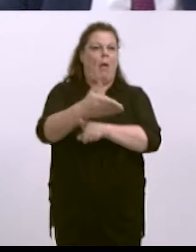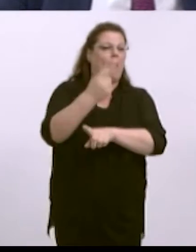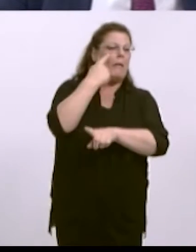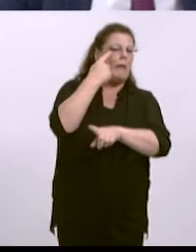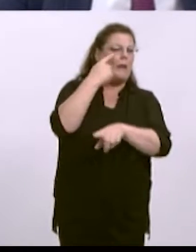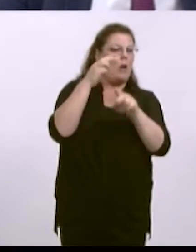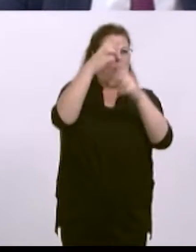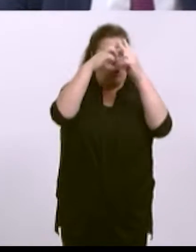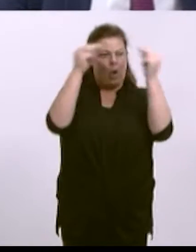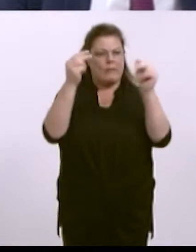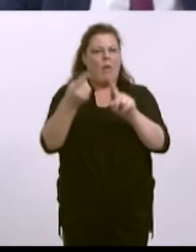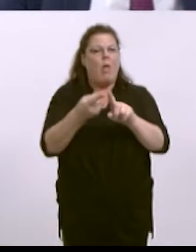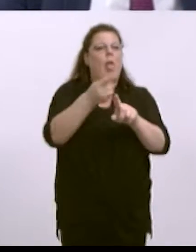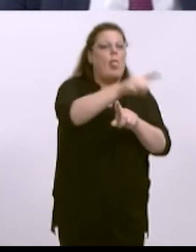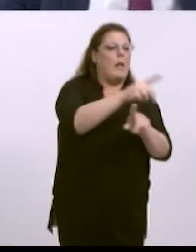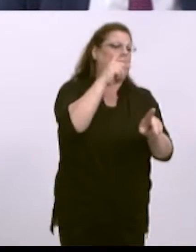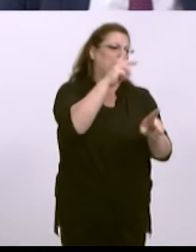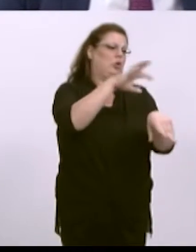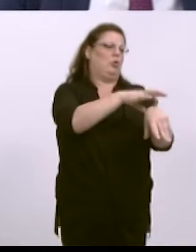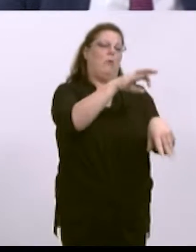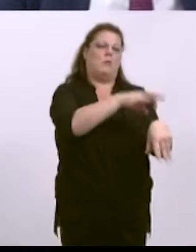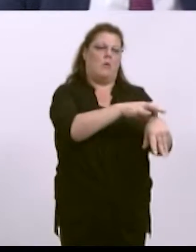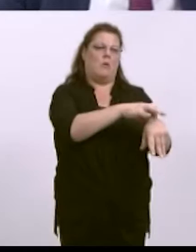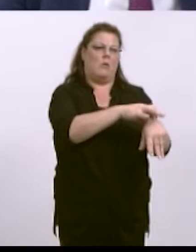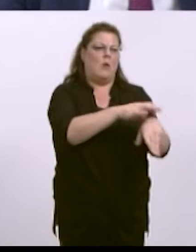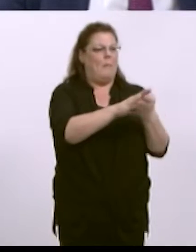rather than going straight to a GP, by default, and increasing that GPís workload. Itís